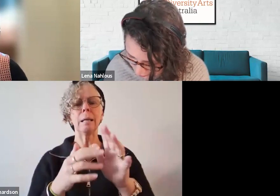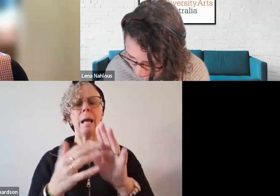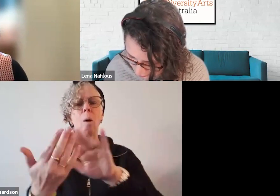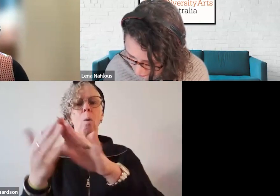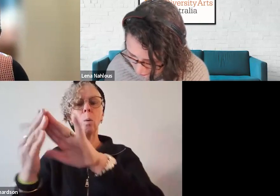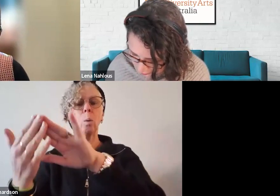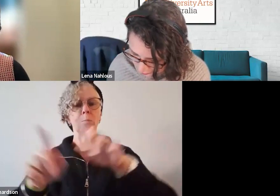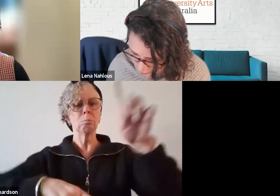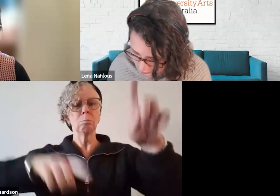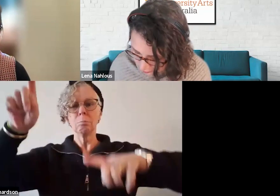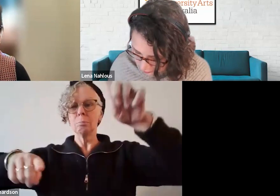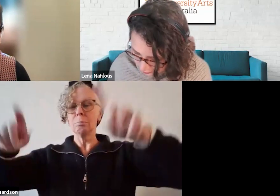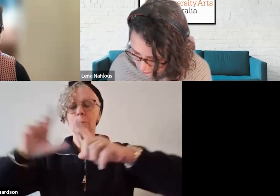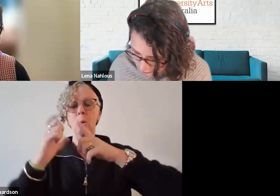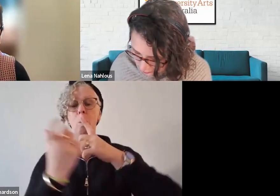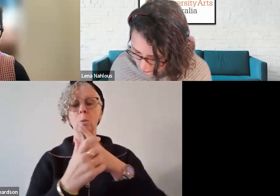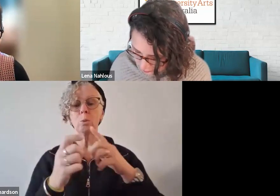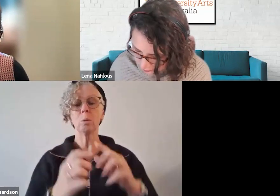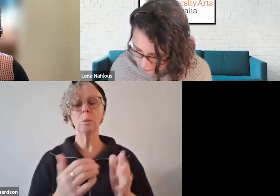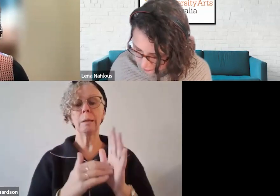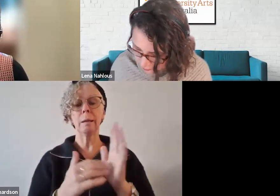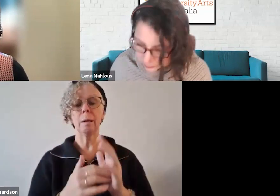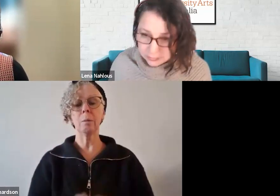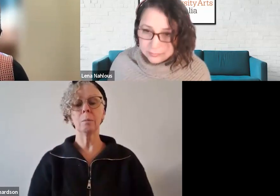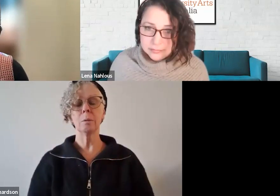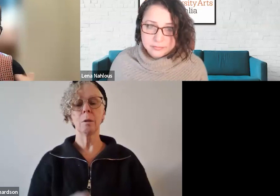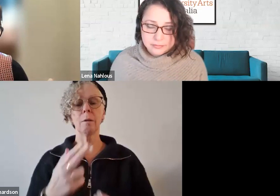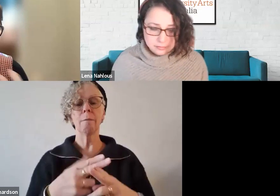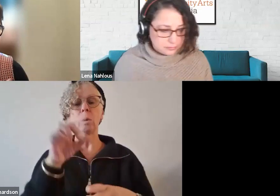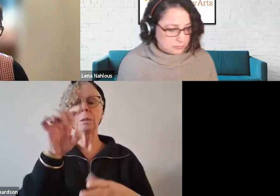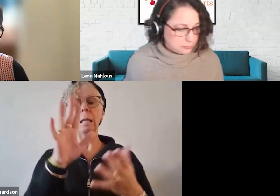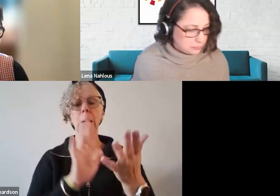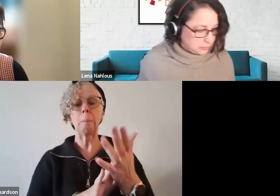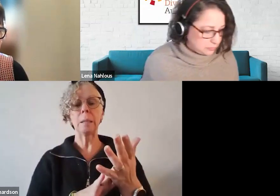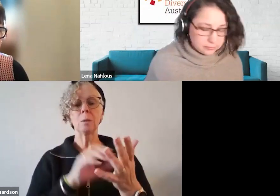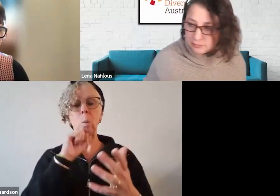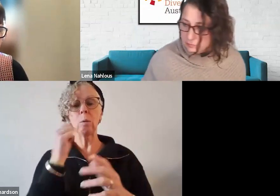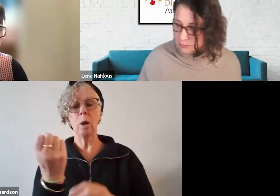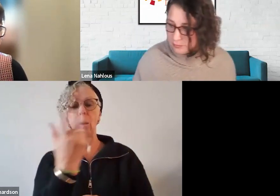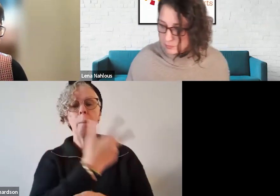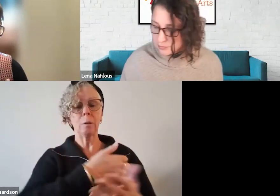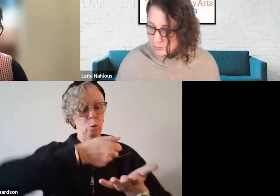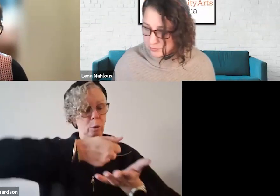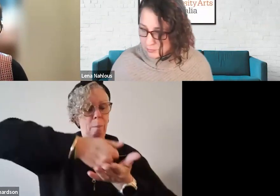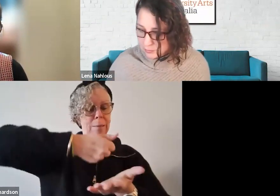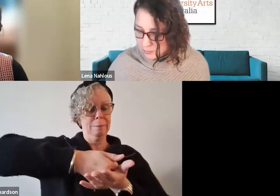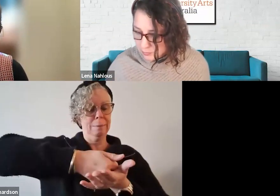And so what I want to do this morning is for the next ten minutes or so, take us back to basics, to understand what governance is,